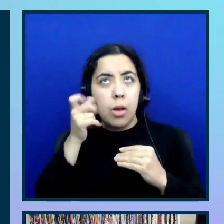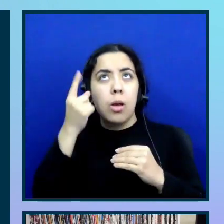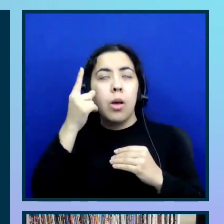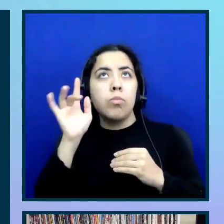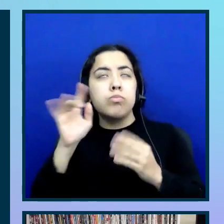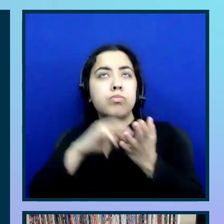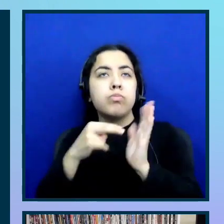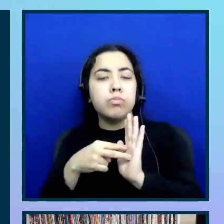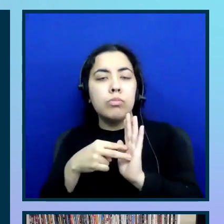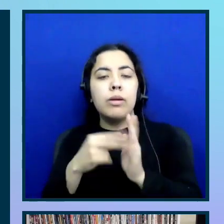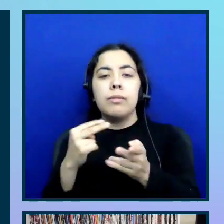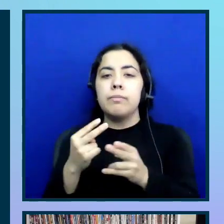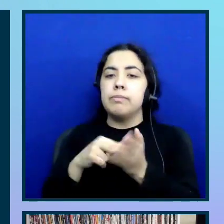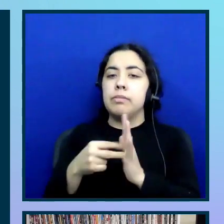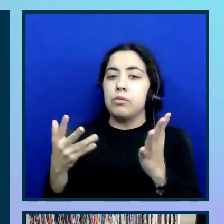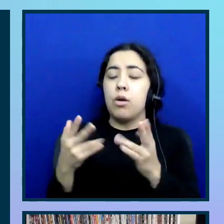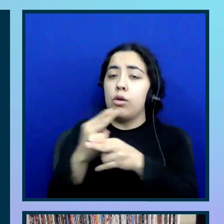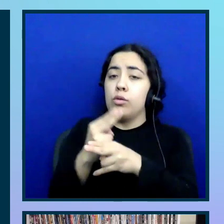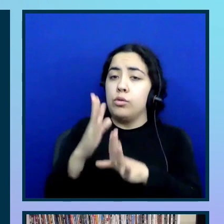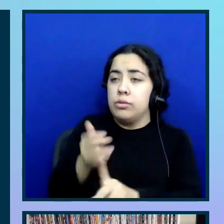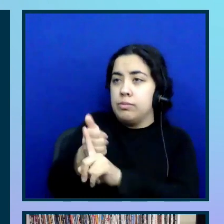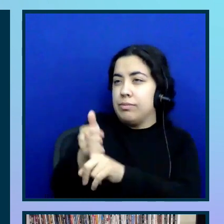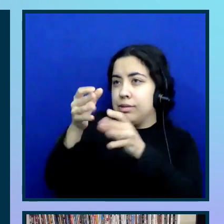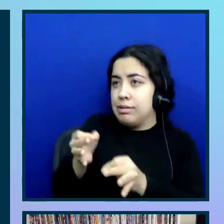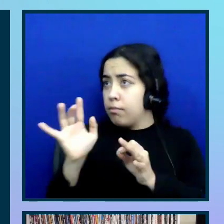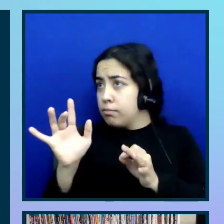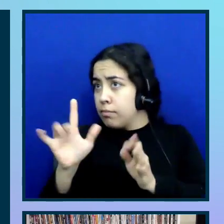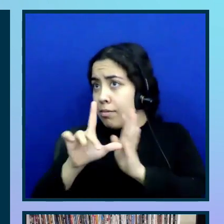if and when they'd like to activate the link either now or later when they're ready.